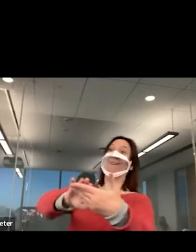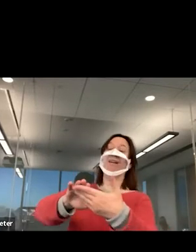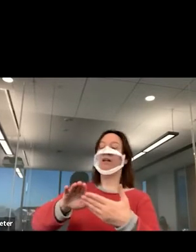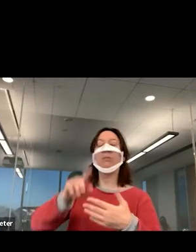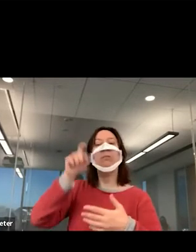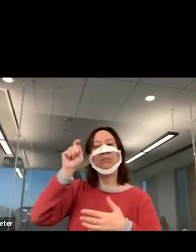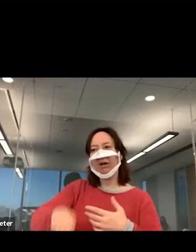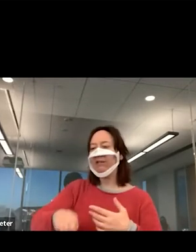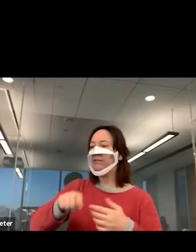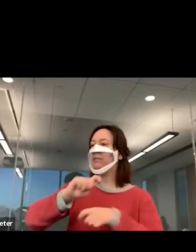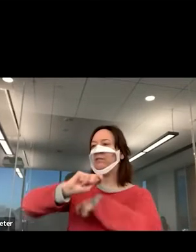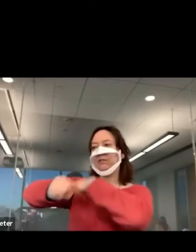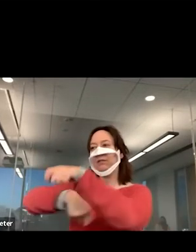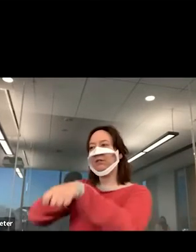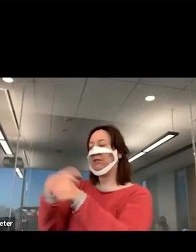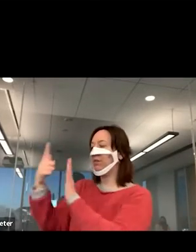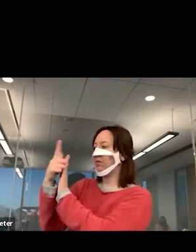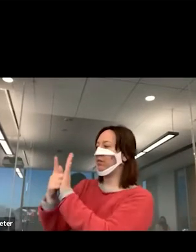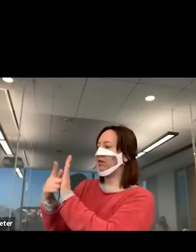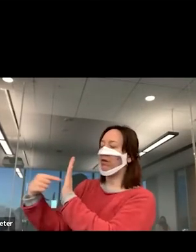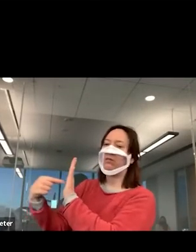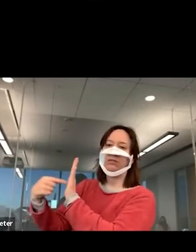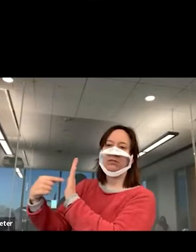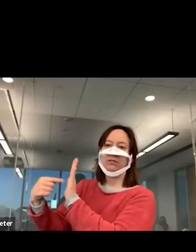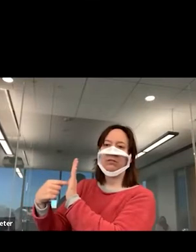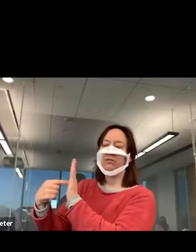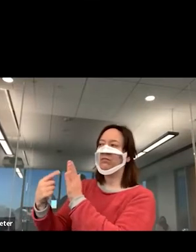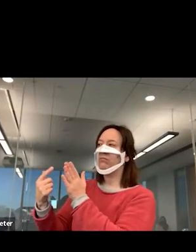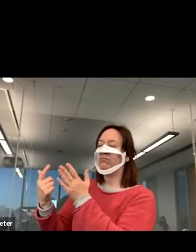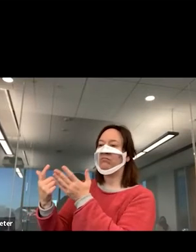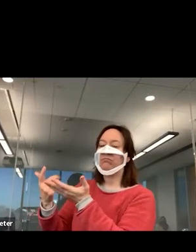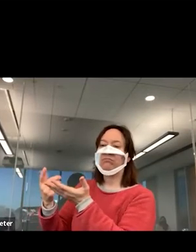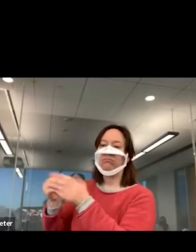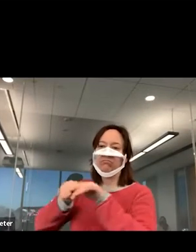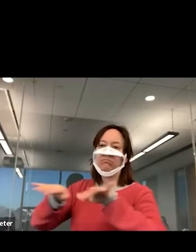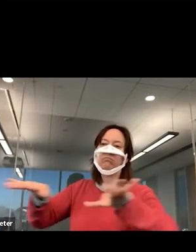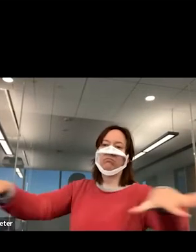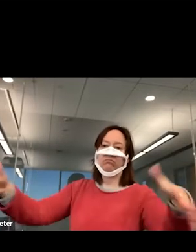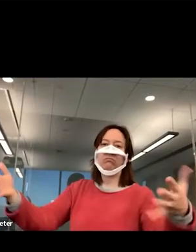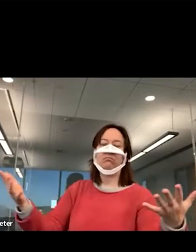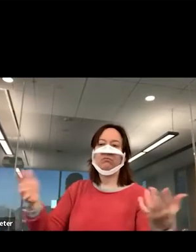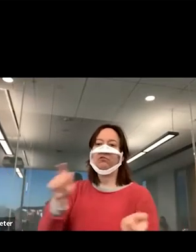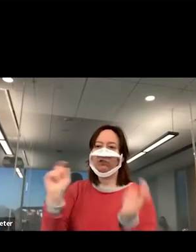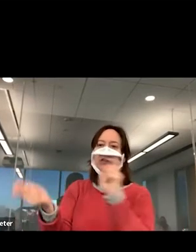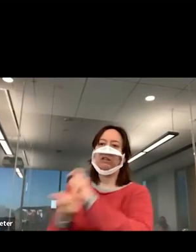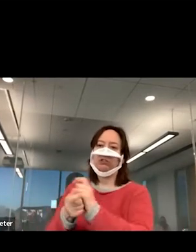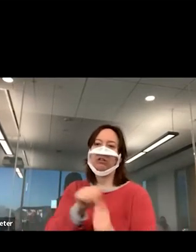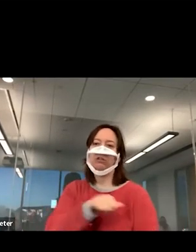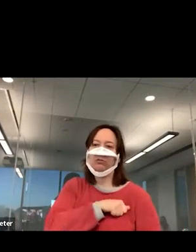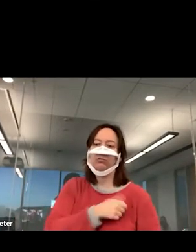and it's just the way it is in this country and in lots of other countries as well so we have to rely